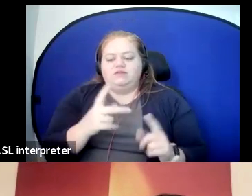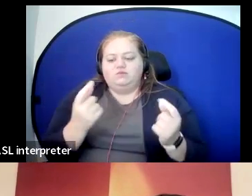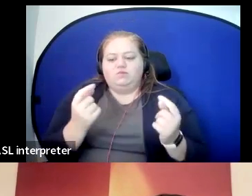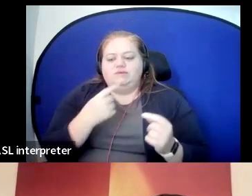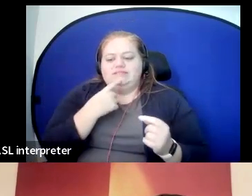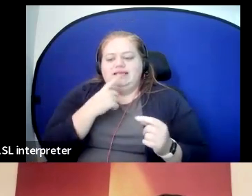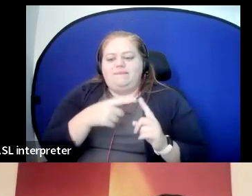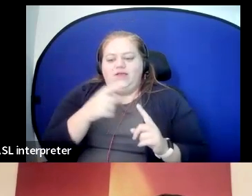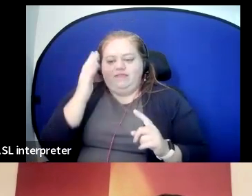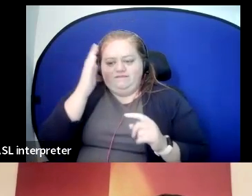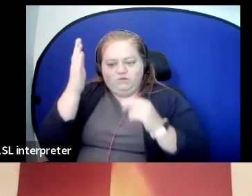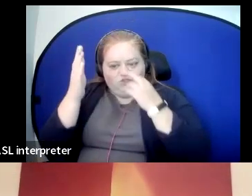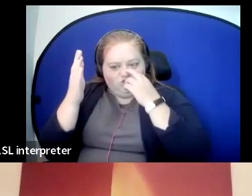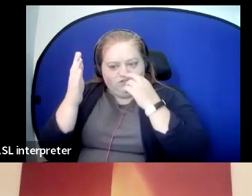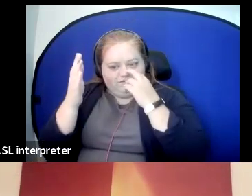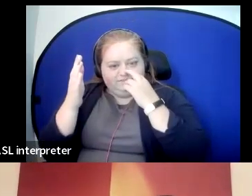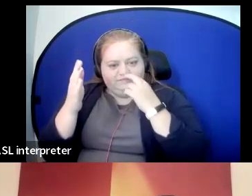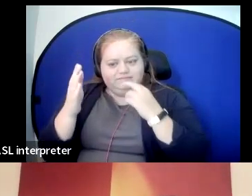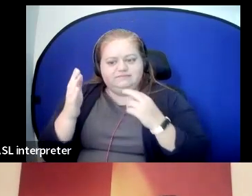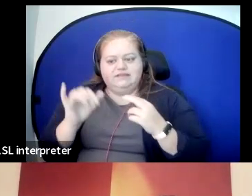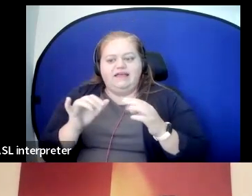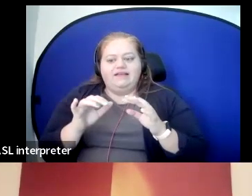Like, the form factor is really important.